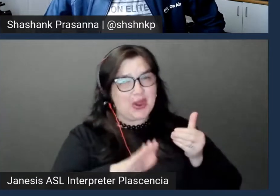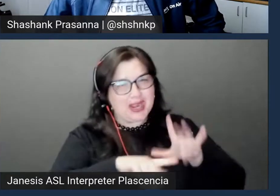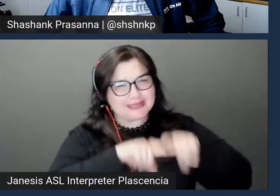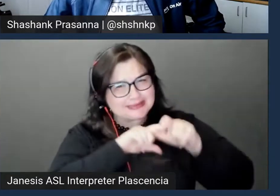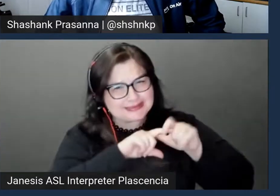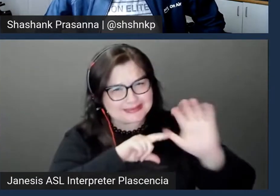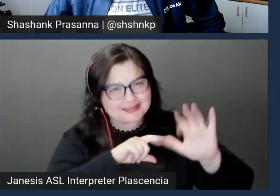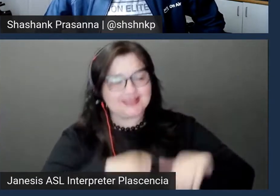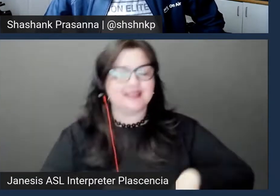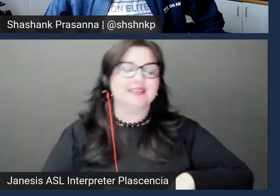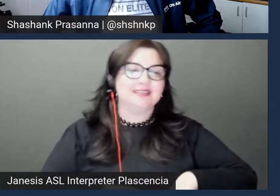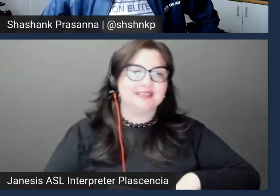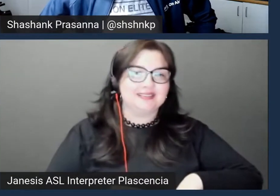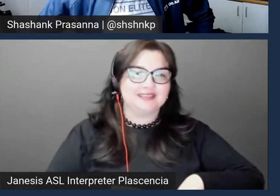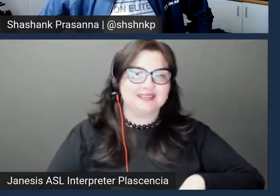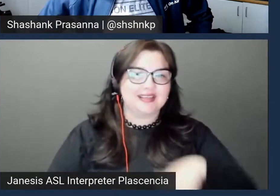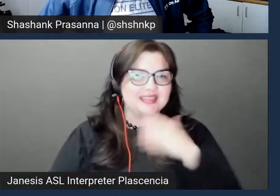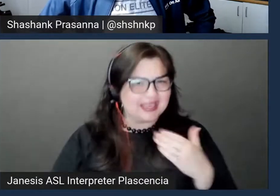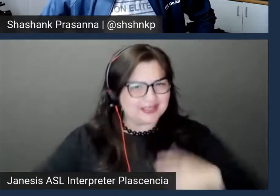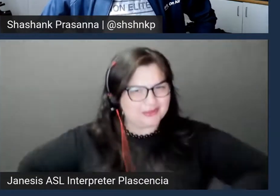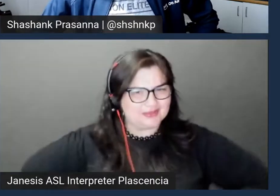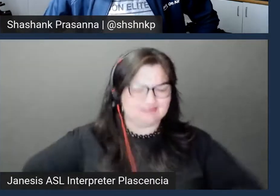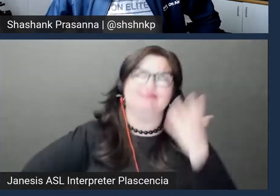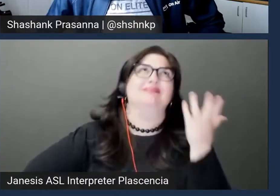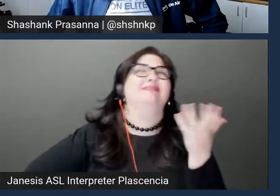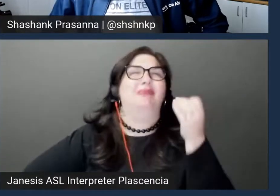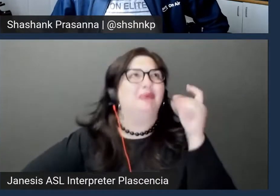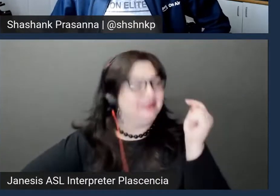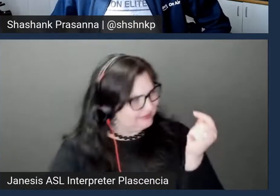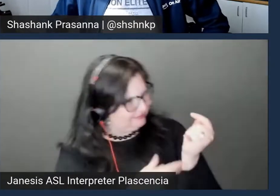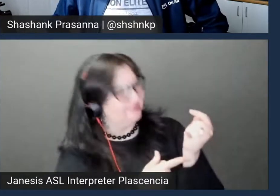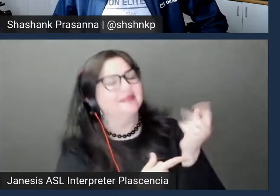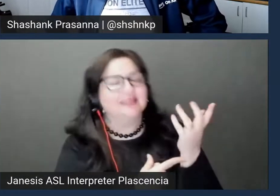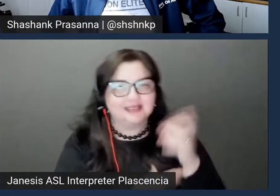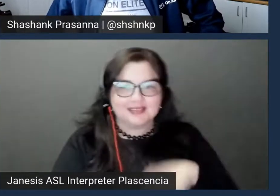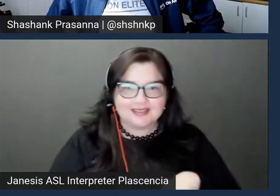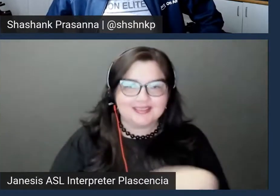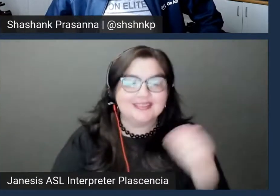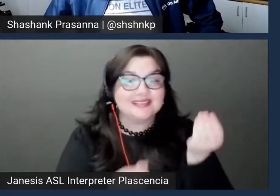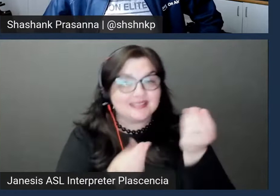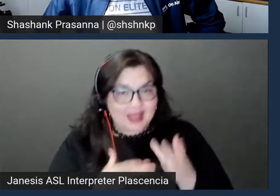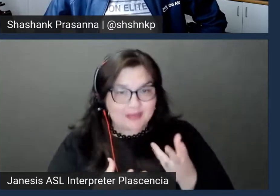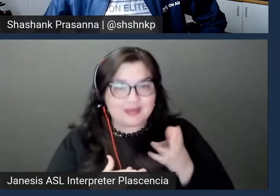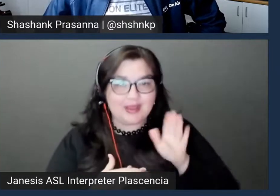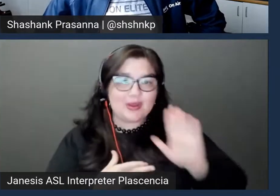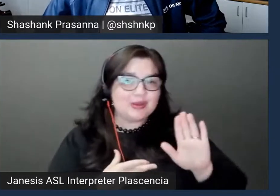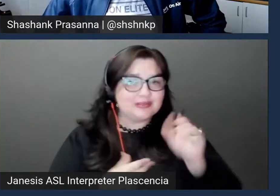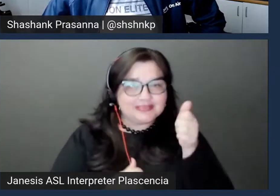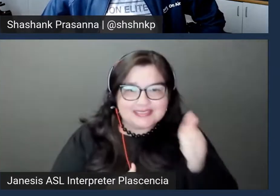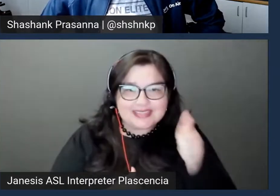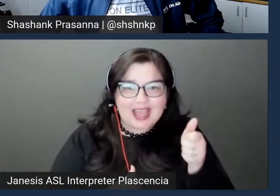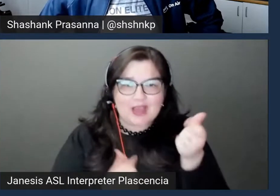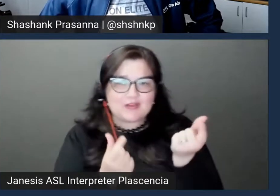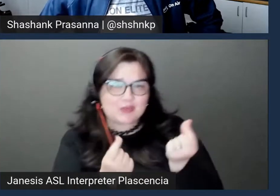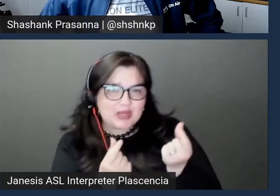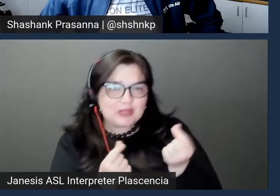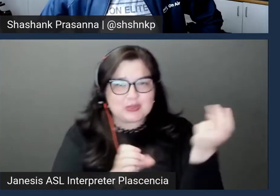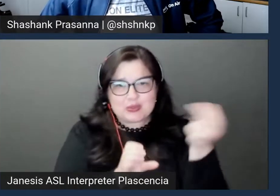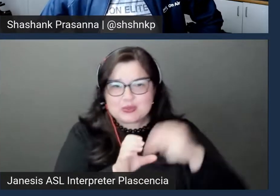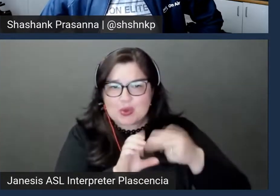thank you, thank you, tell us about yourself, who you are and what do you do and where do you join us from?